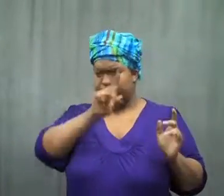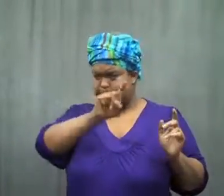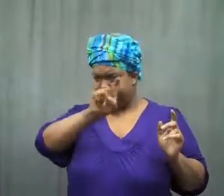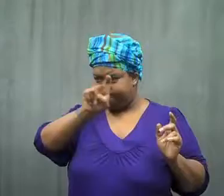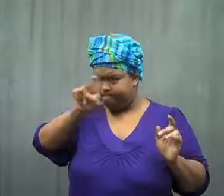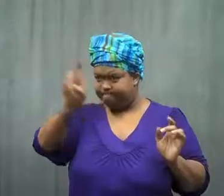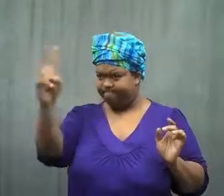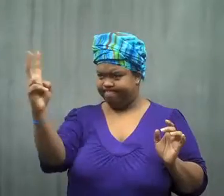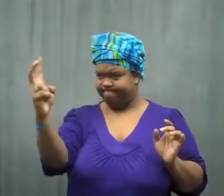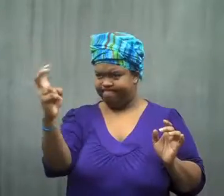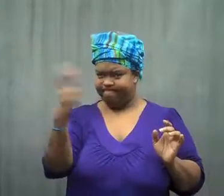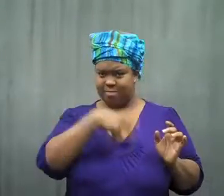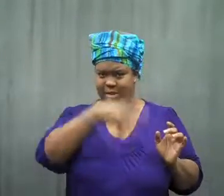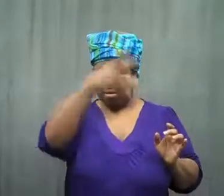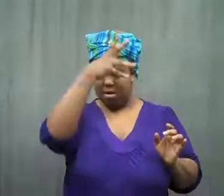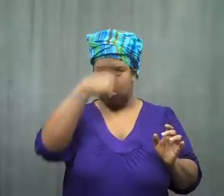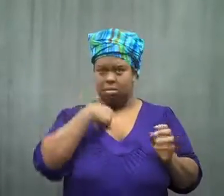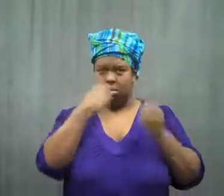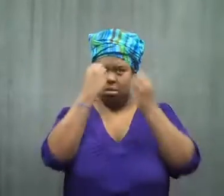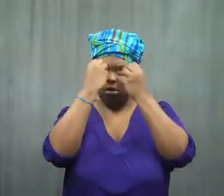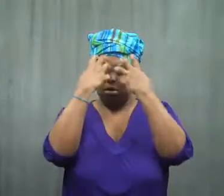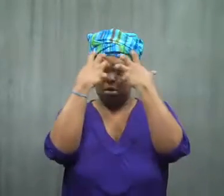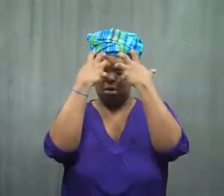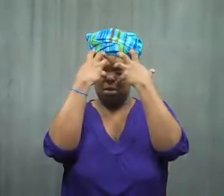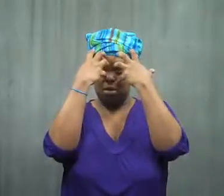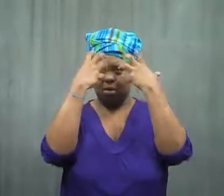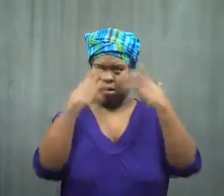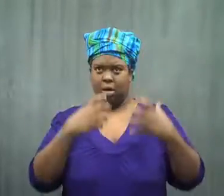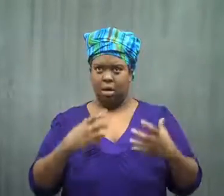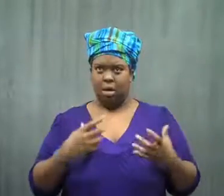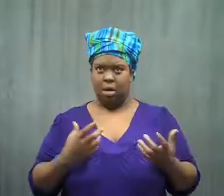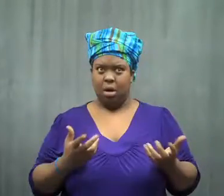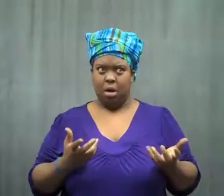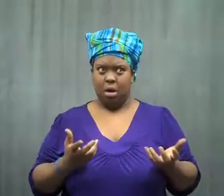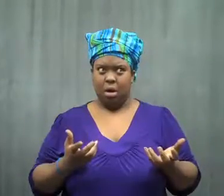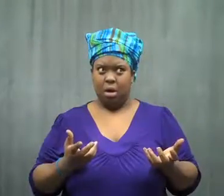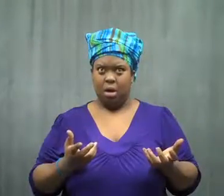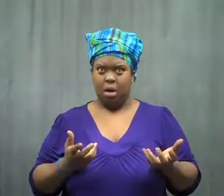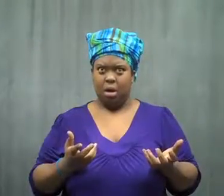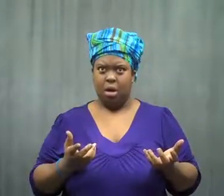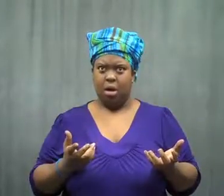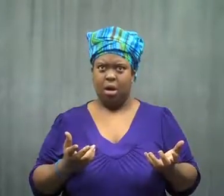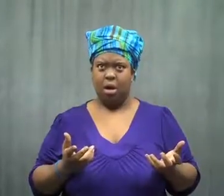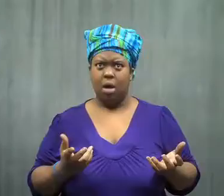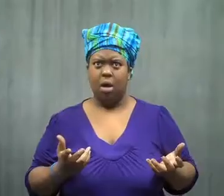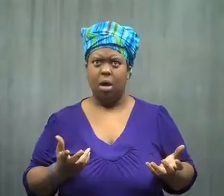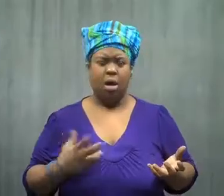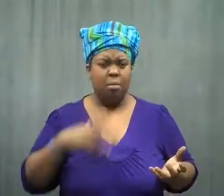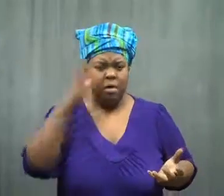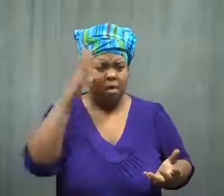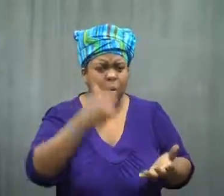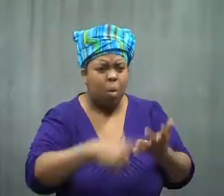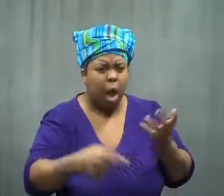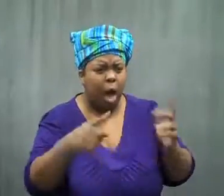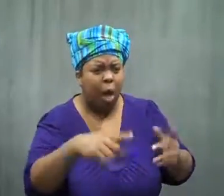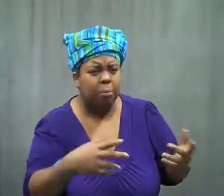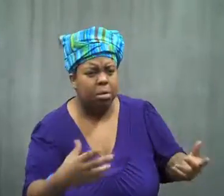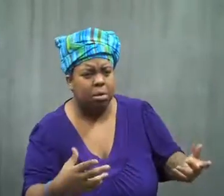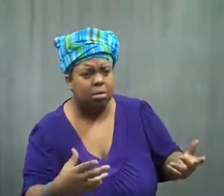Mom came back with Dad. My eyes bugged out. Now what? My father said, "What happened?"